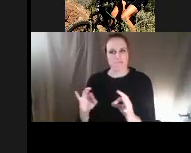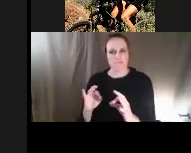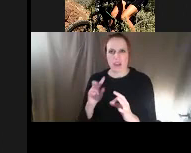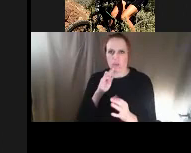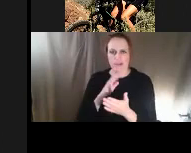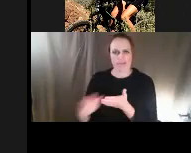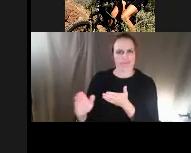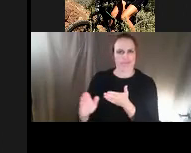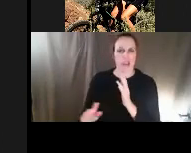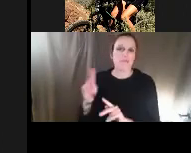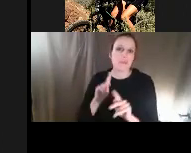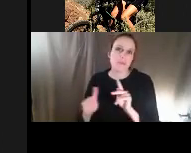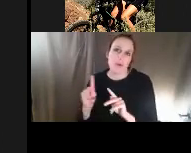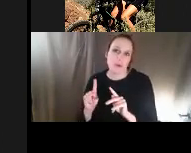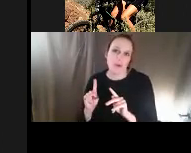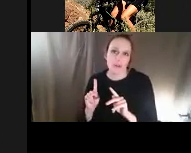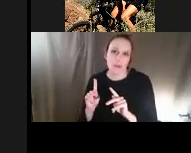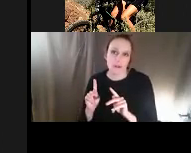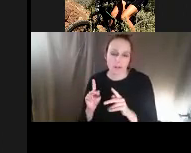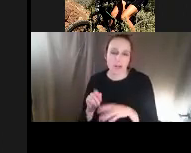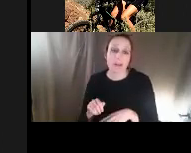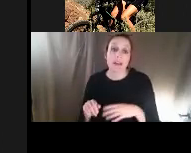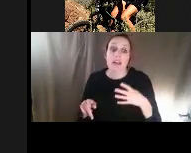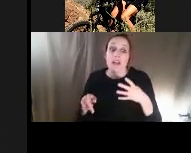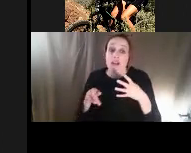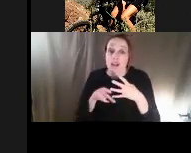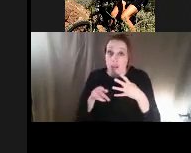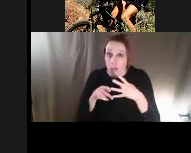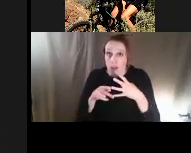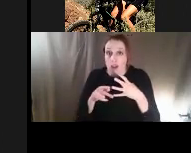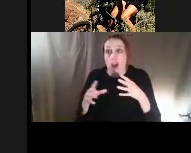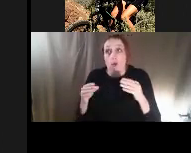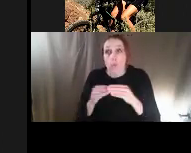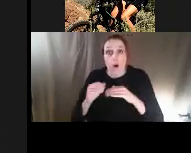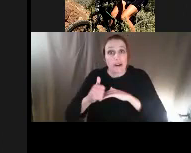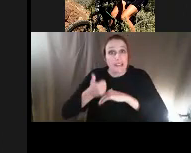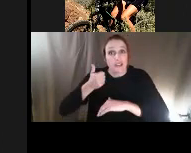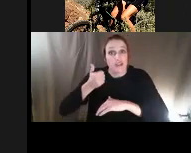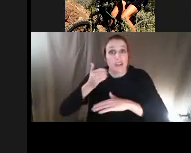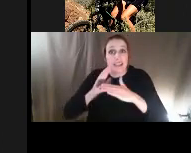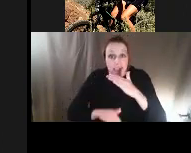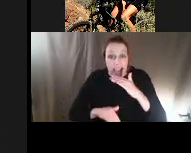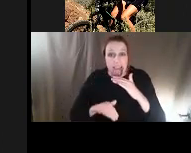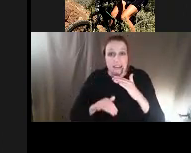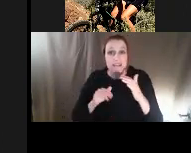They are absolutely more dangerous than the assaults. They are not meant to cause harm, they are often